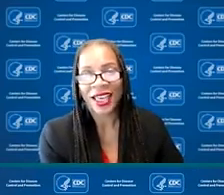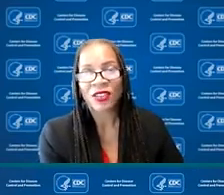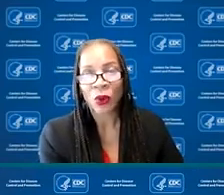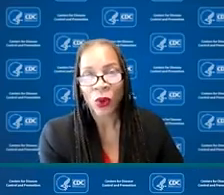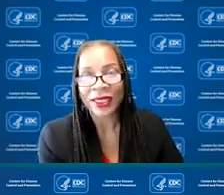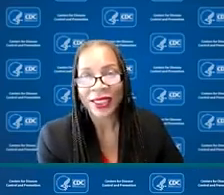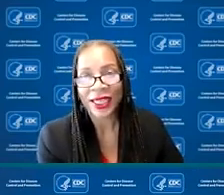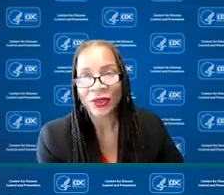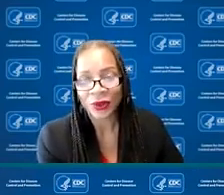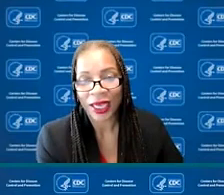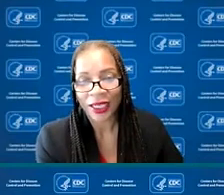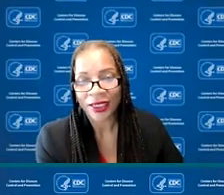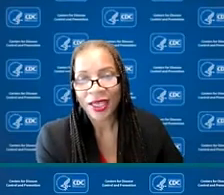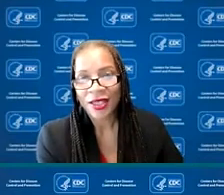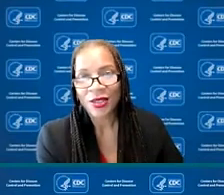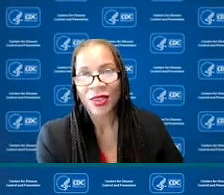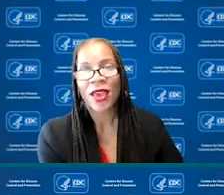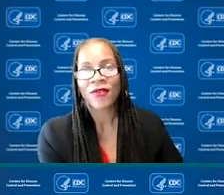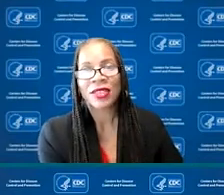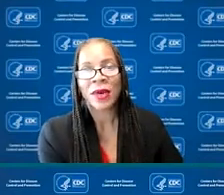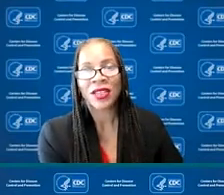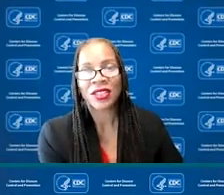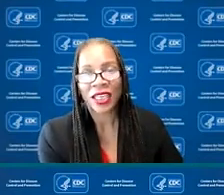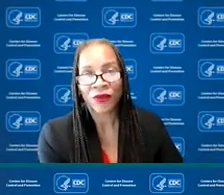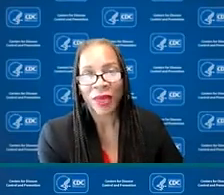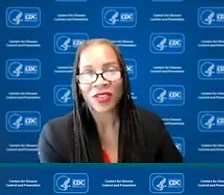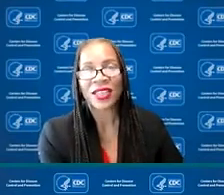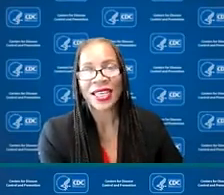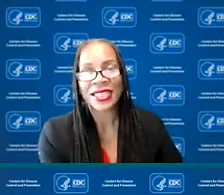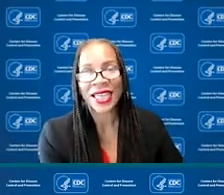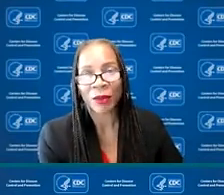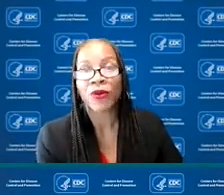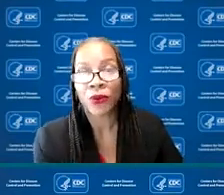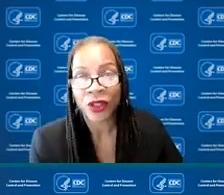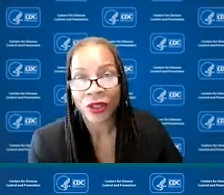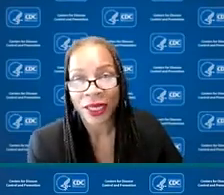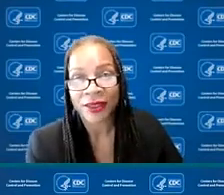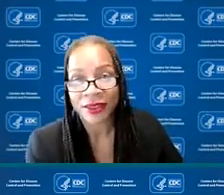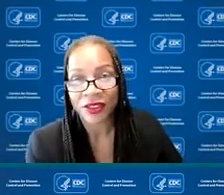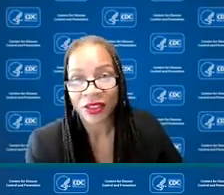as quickly as you can so that you have as much information and data before you make the decision.